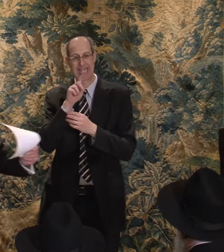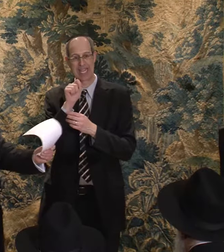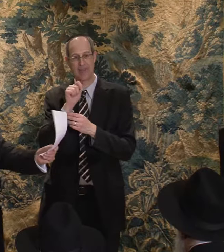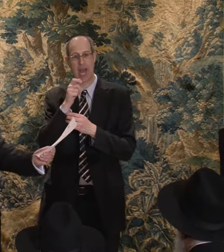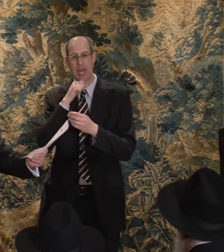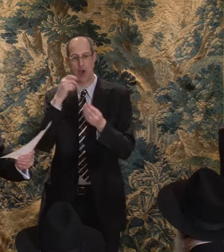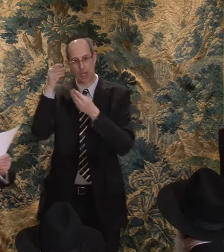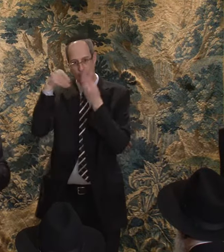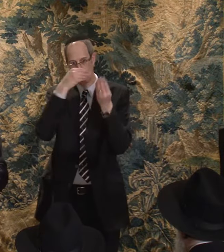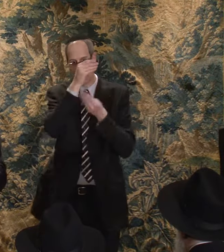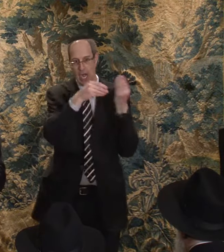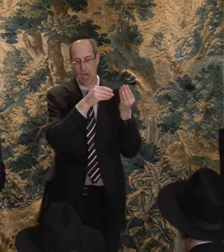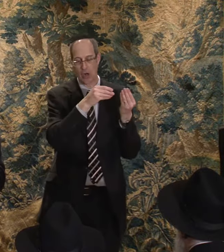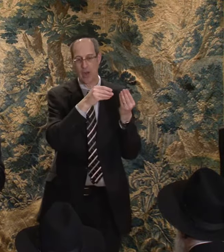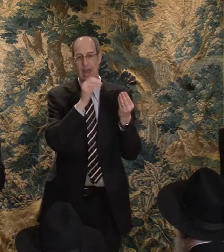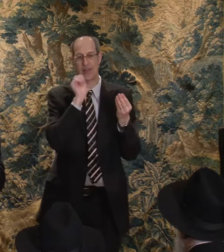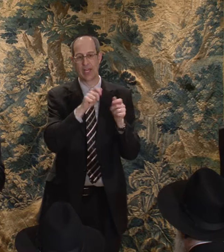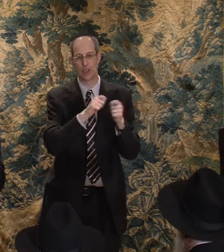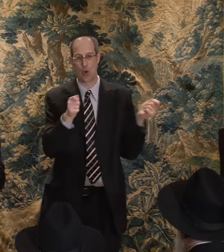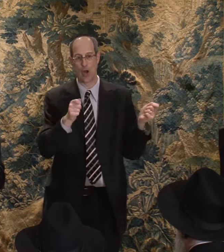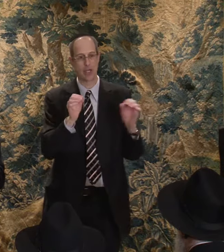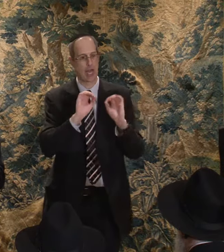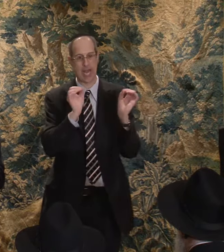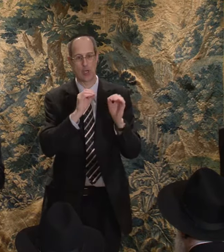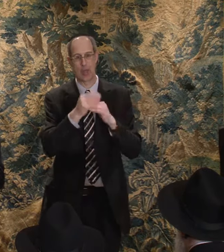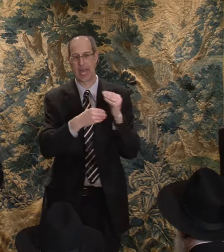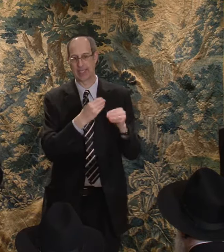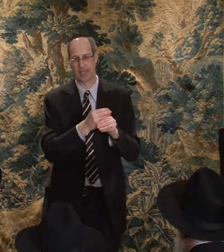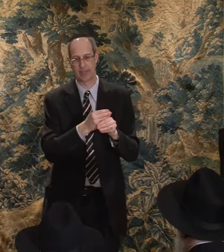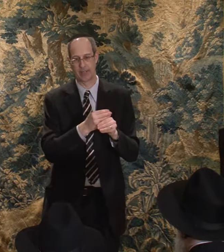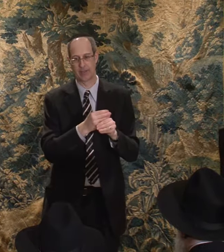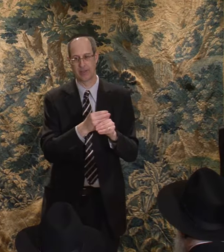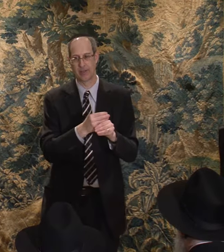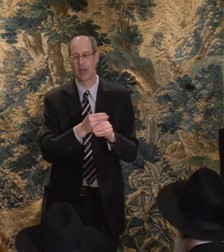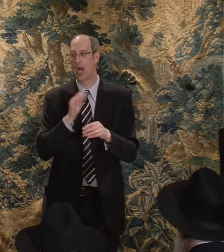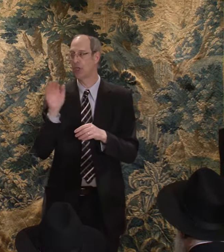that's terrace initial pheasant we know that there are children around the world